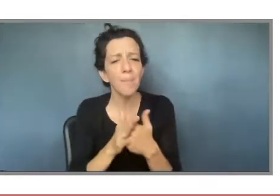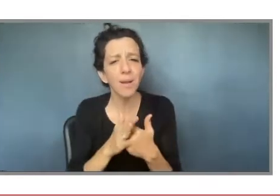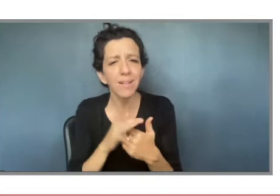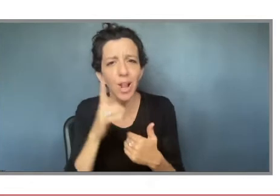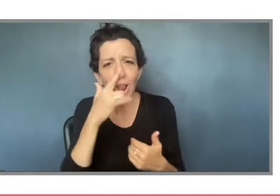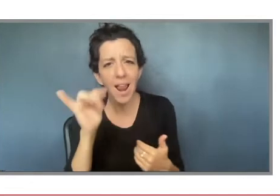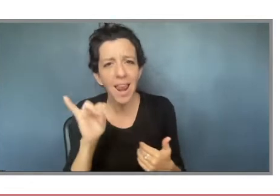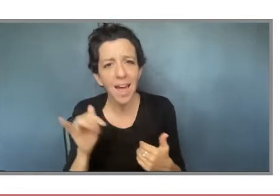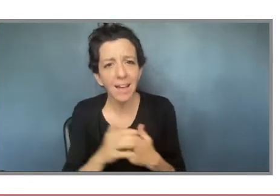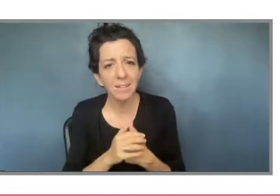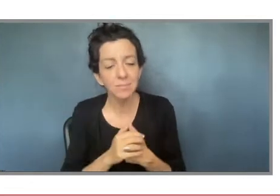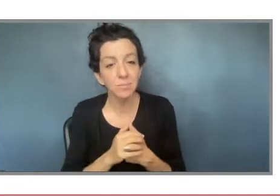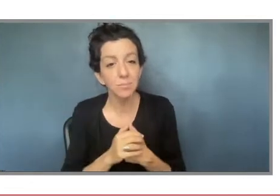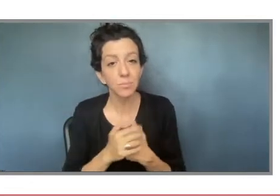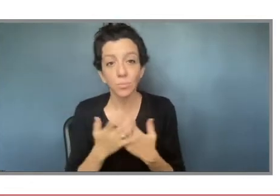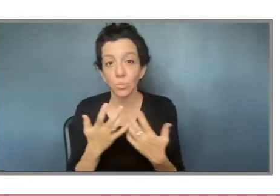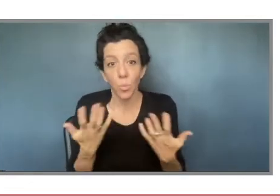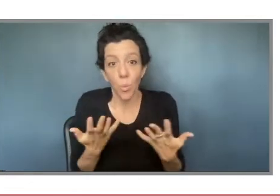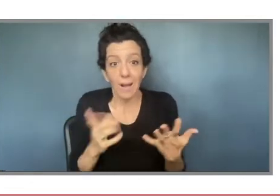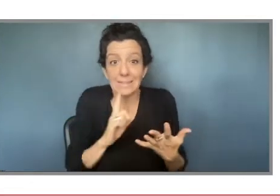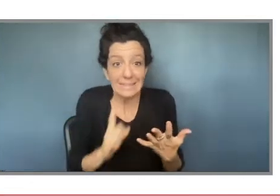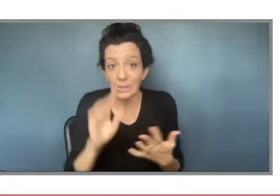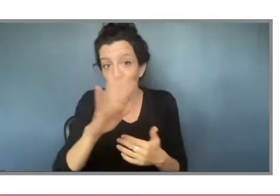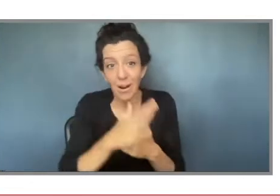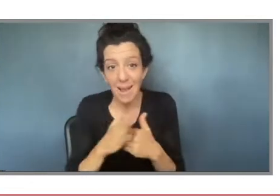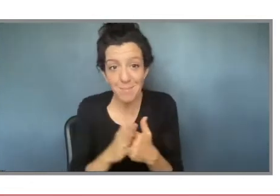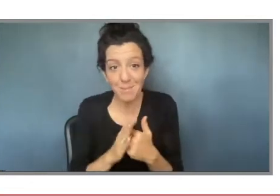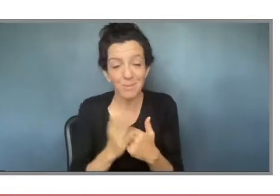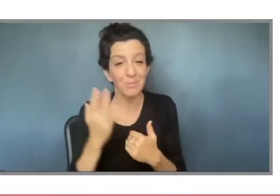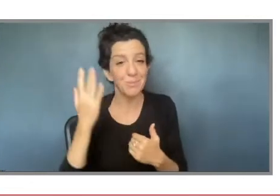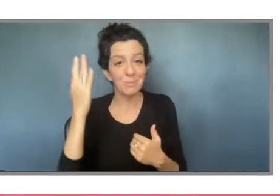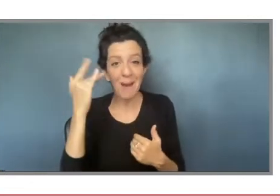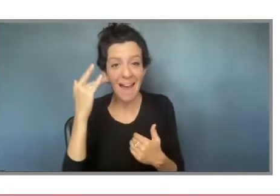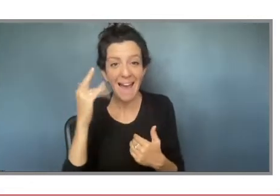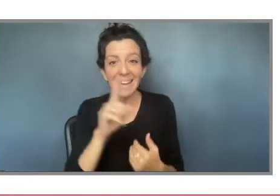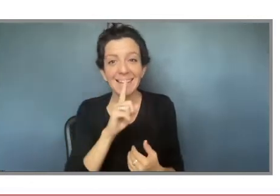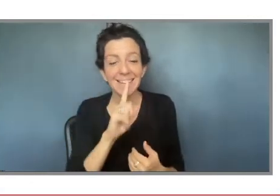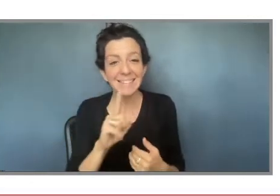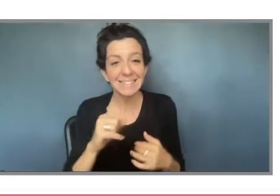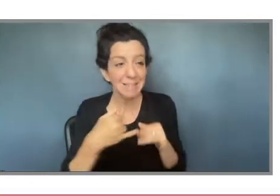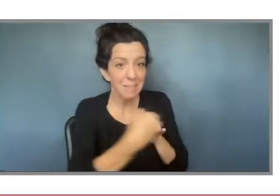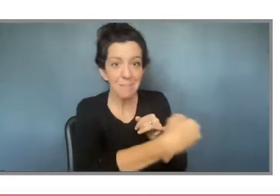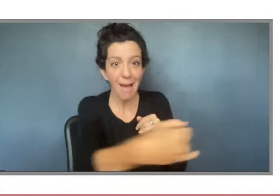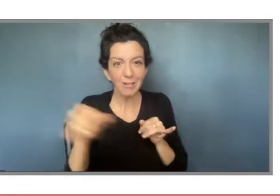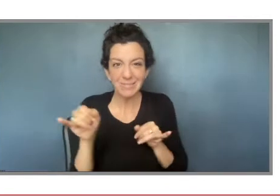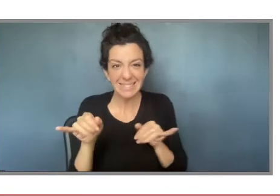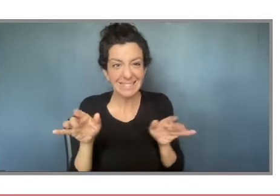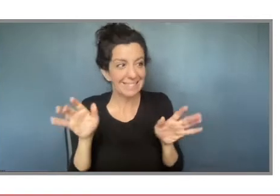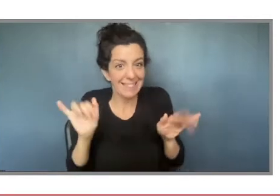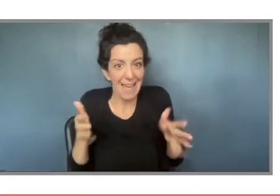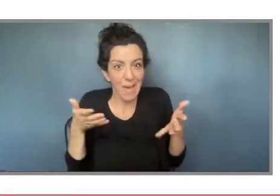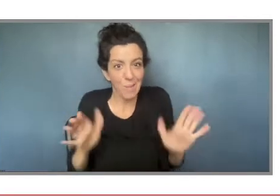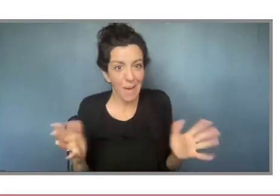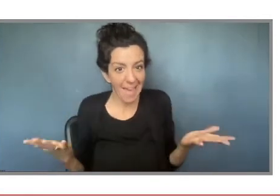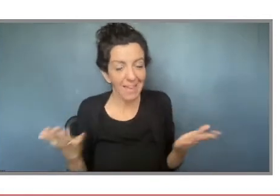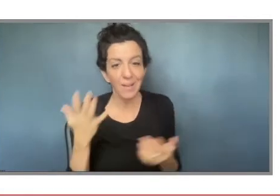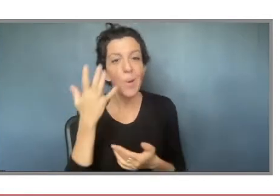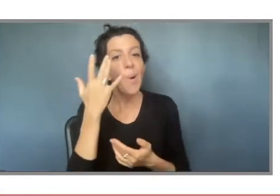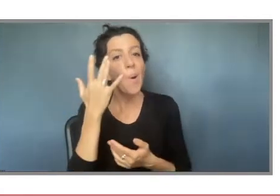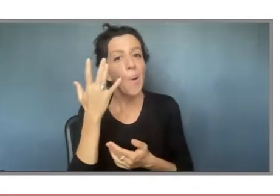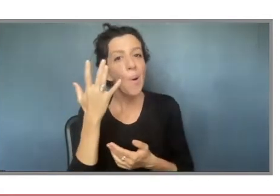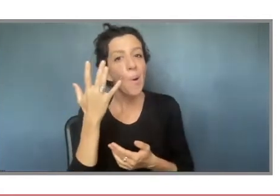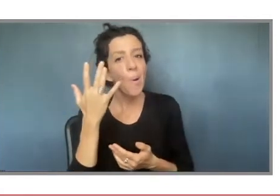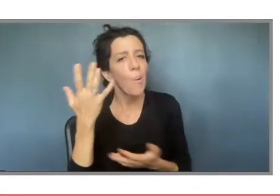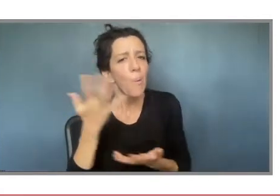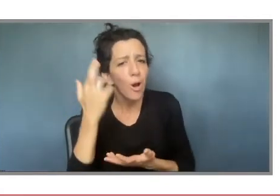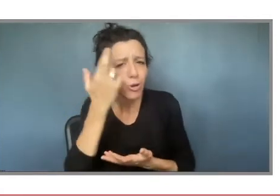Studio: What what kinds what, what is your neighborhood and what is the reason it's it's it's boundaries and what is the